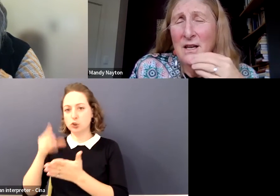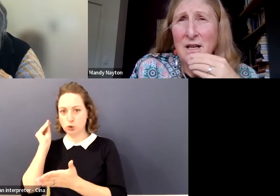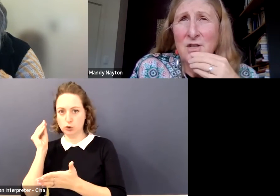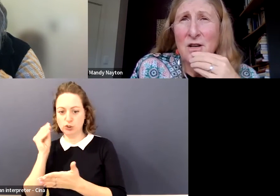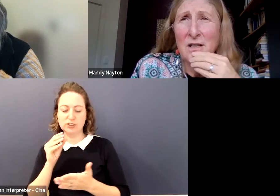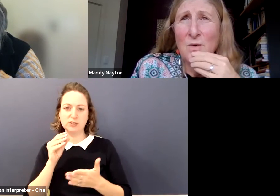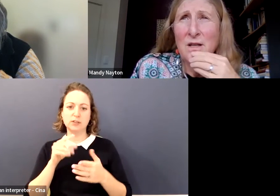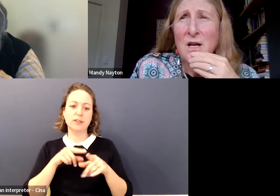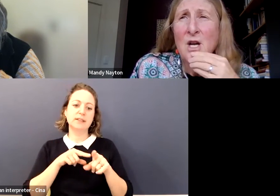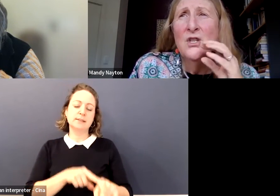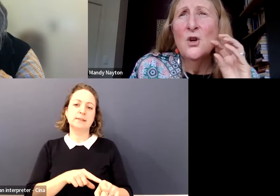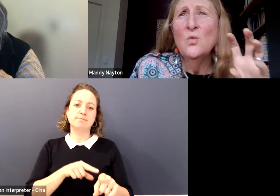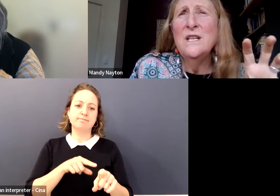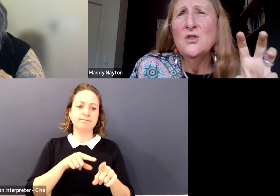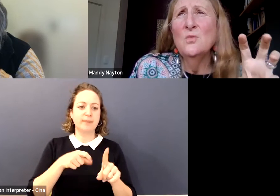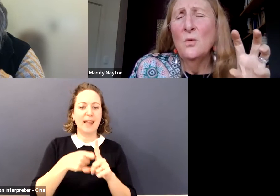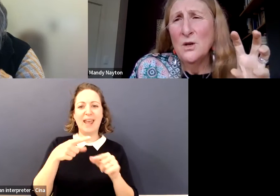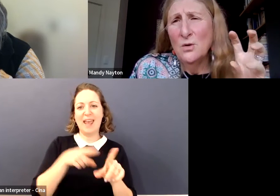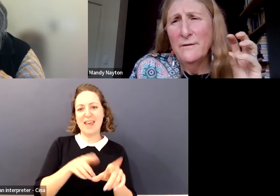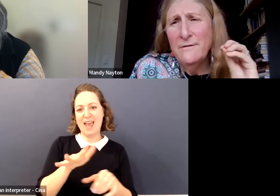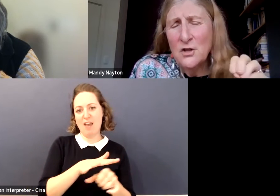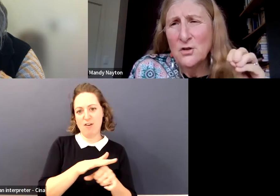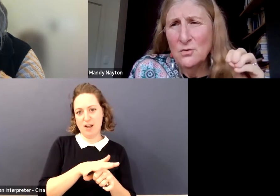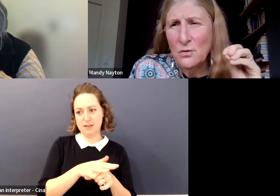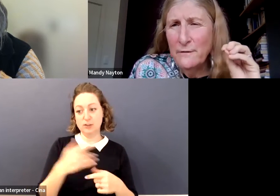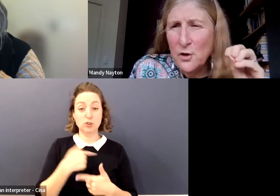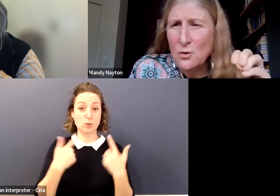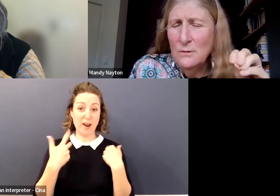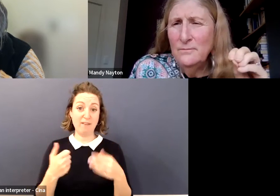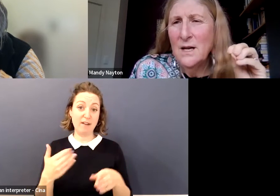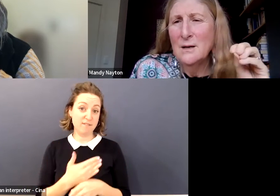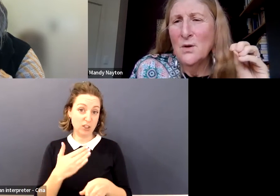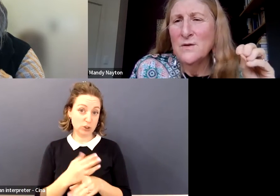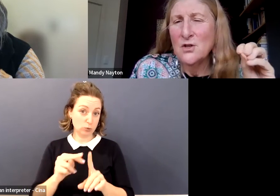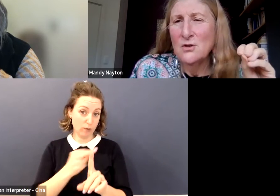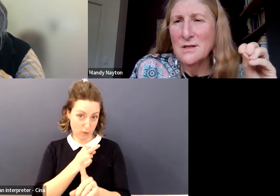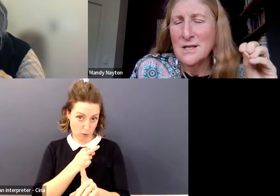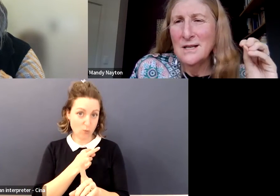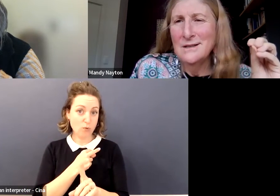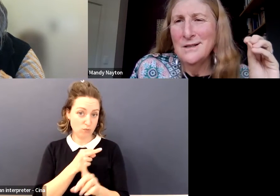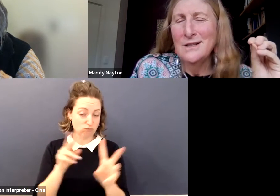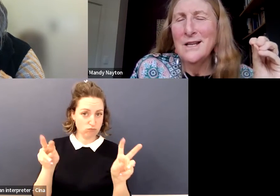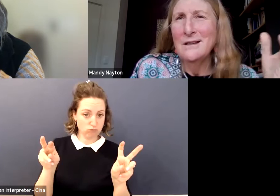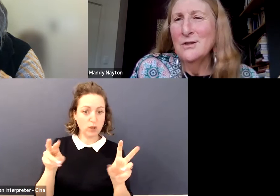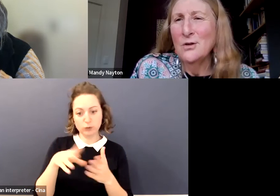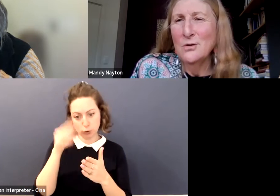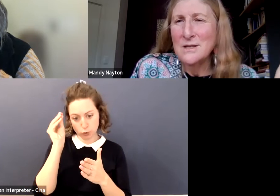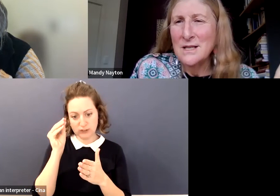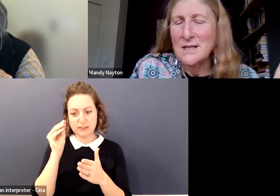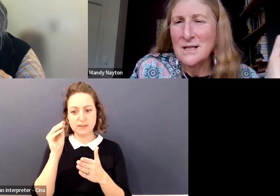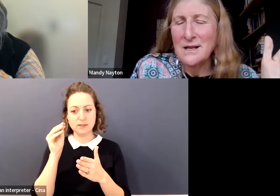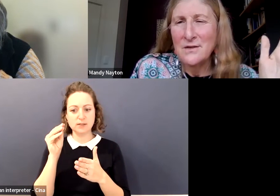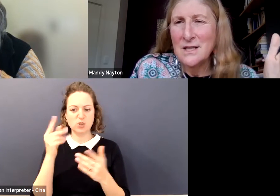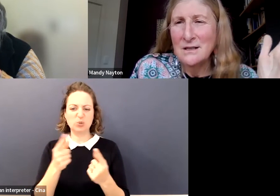they are struggling with. So we do what we call a functional review of students who are 16, 17,